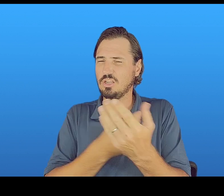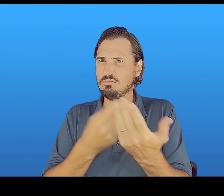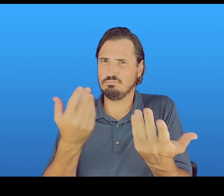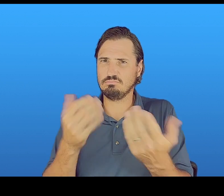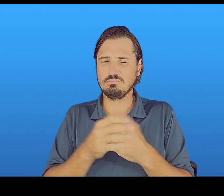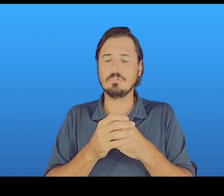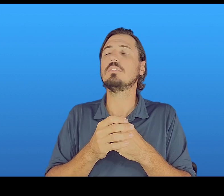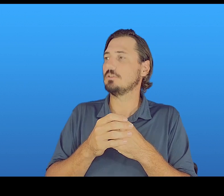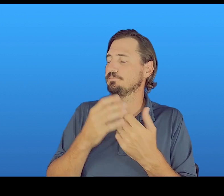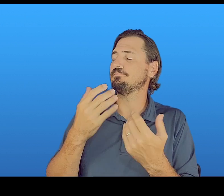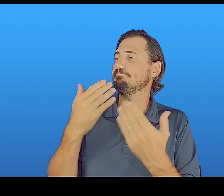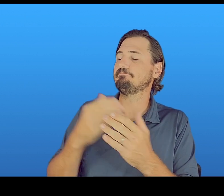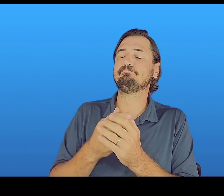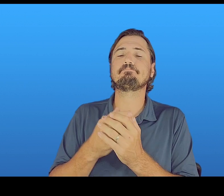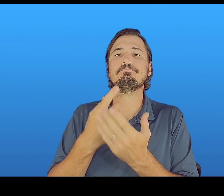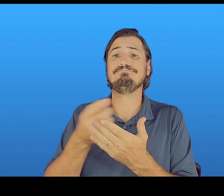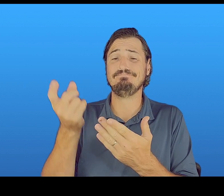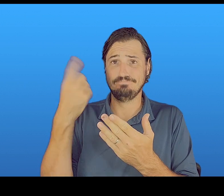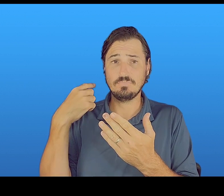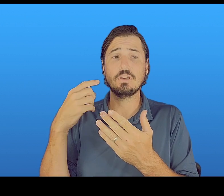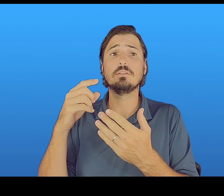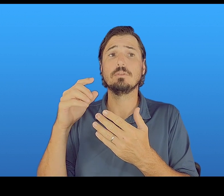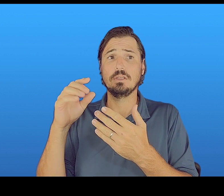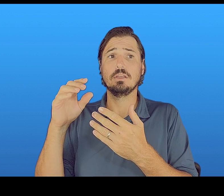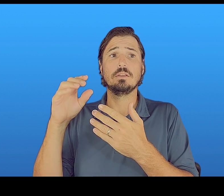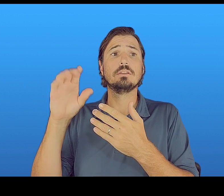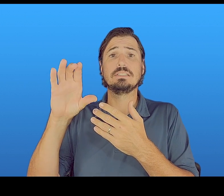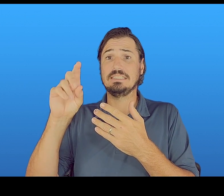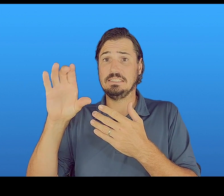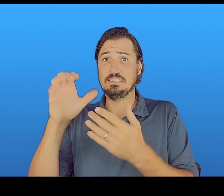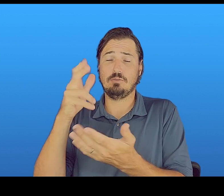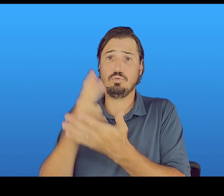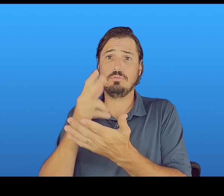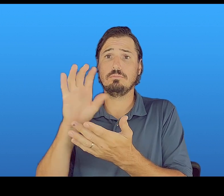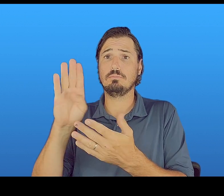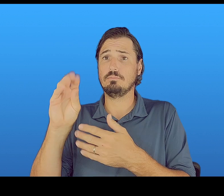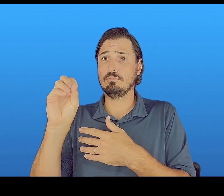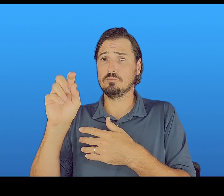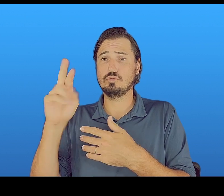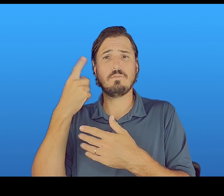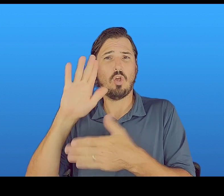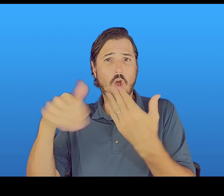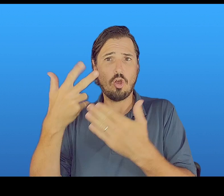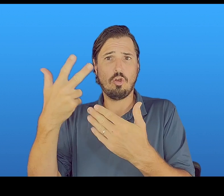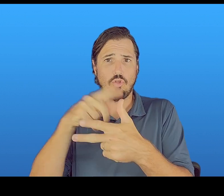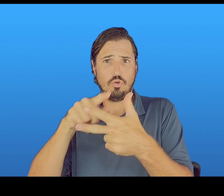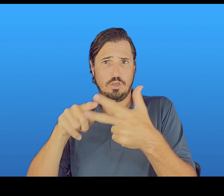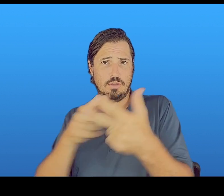The U.S. Centers for Disease Control and Prevention last week issued booster recommendations for all three available COVID-19 vaccines